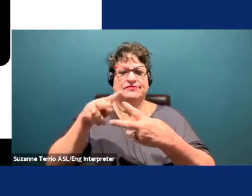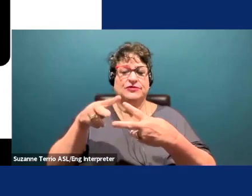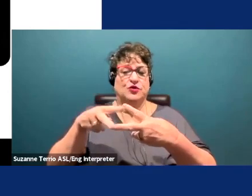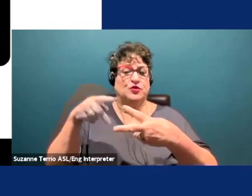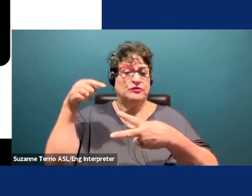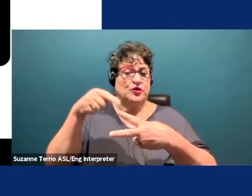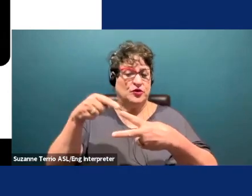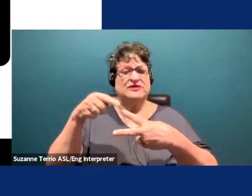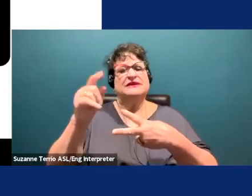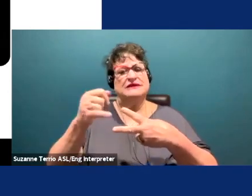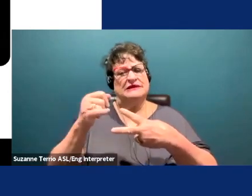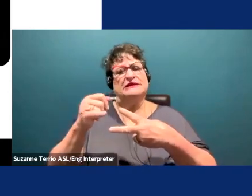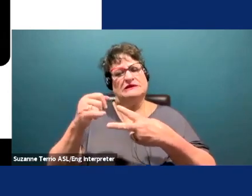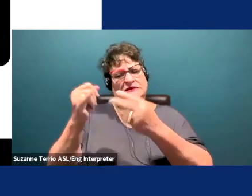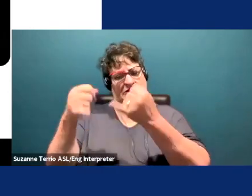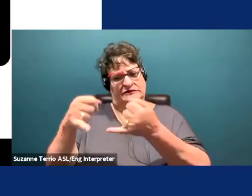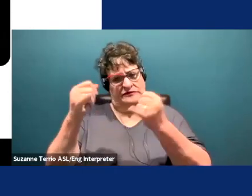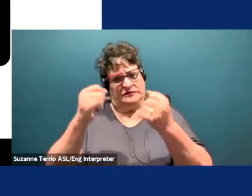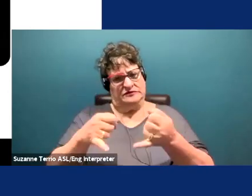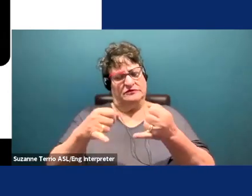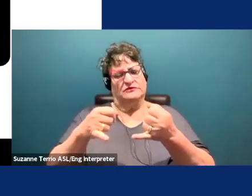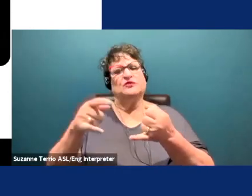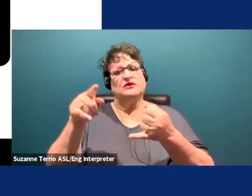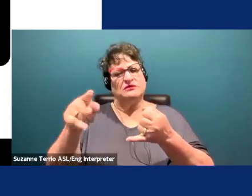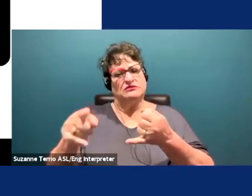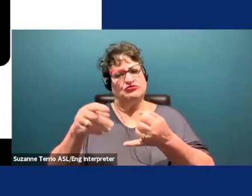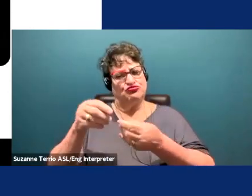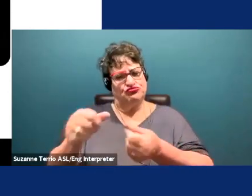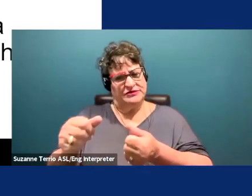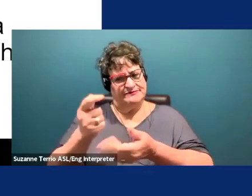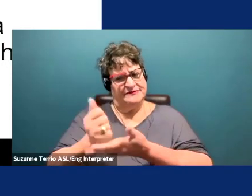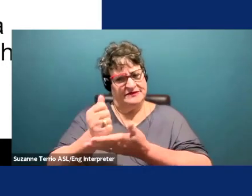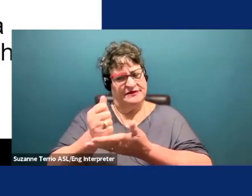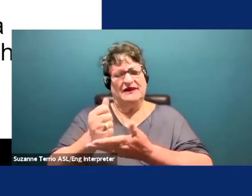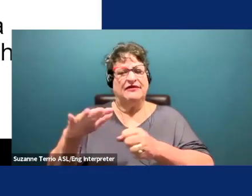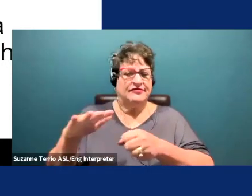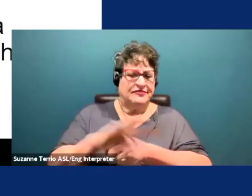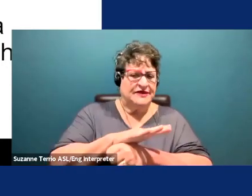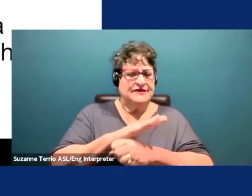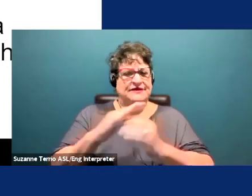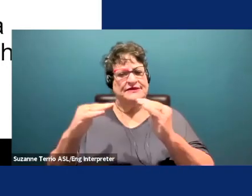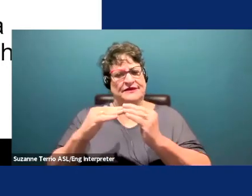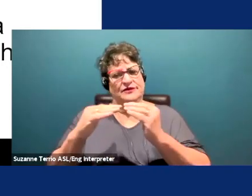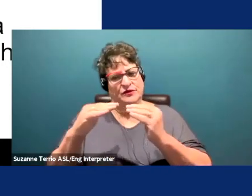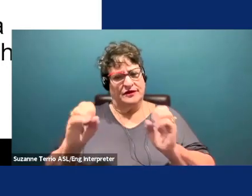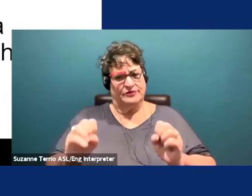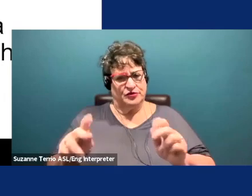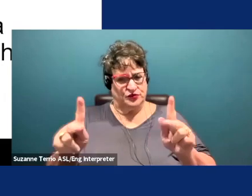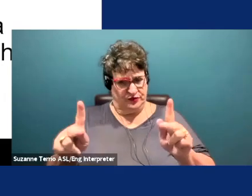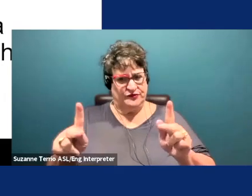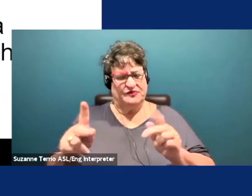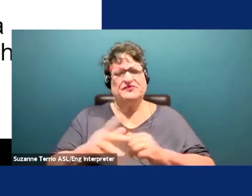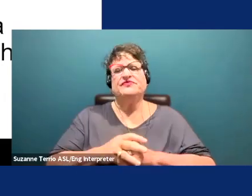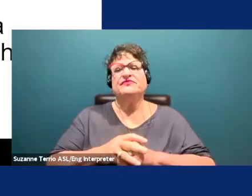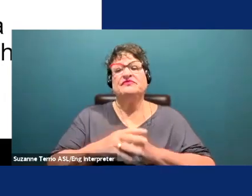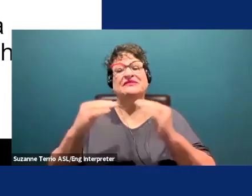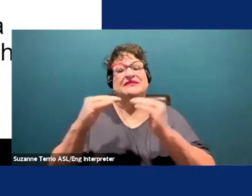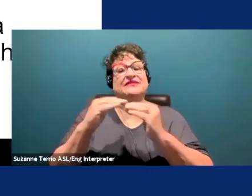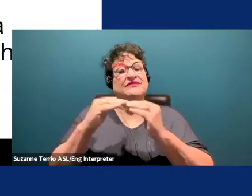and full and equal opportunity. So individualized treatment basically just says, how are we going to make sure that